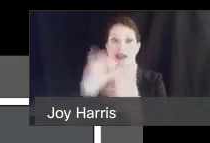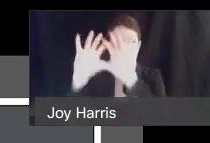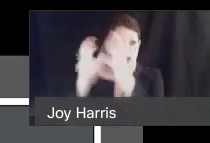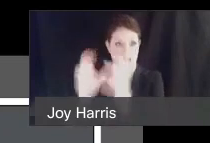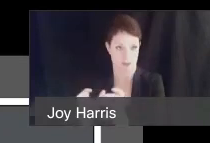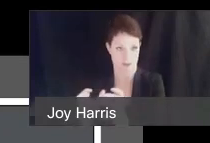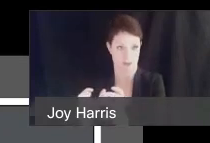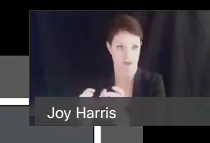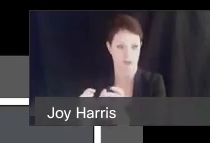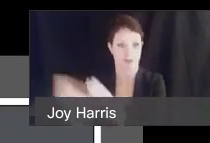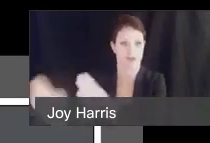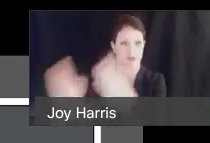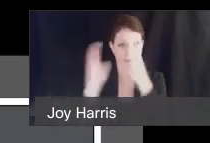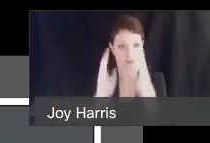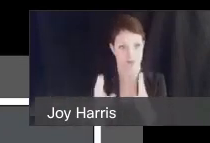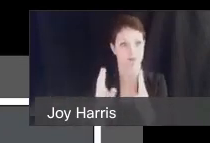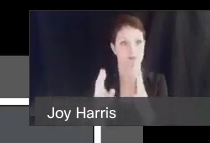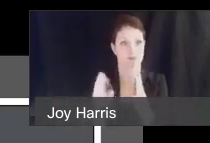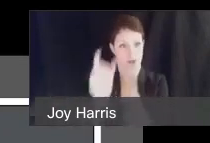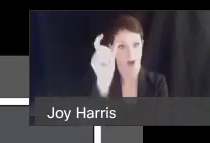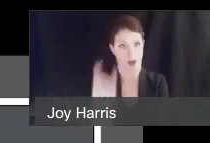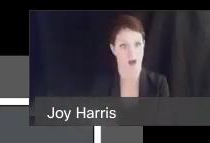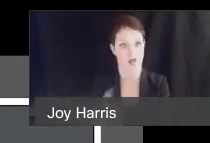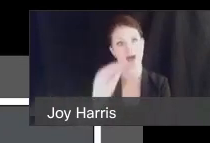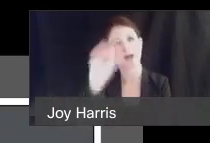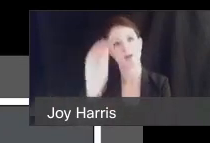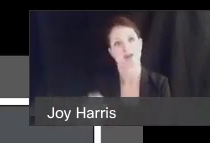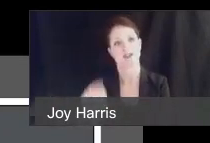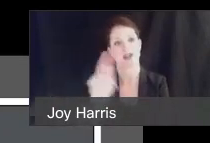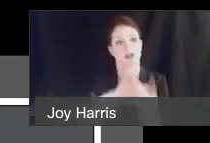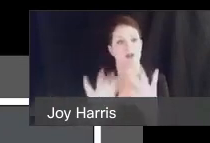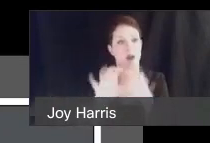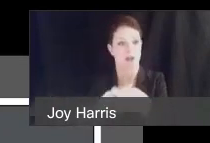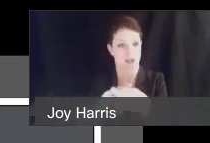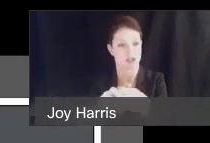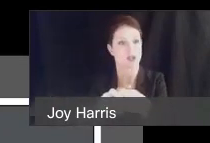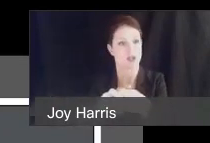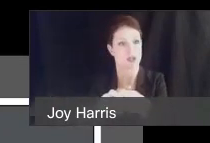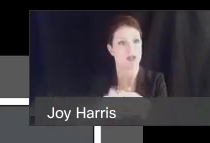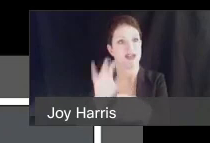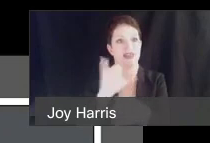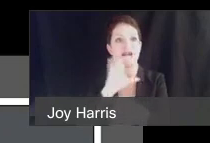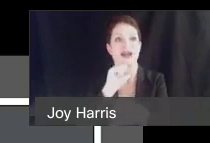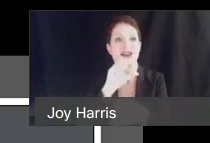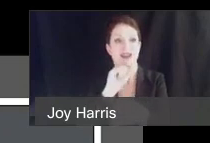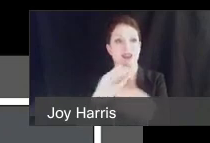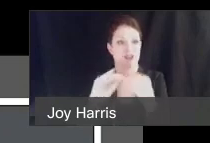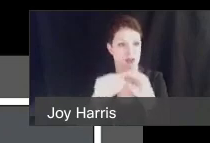followed by, in the next column, the percent of our population that that age cohort represents.